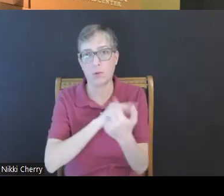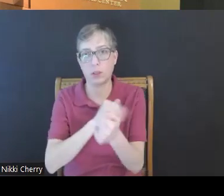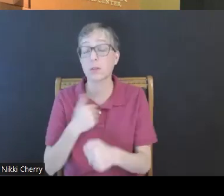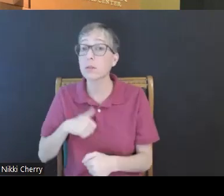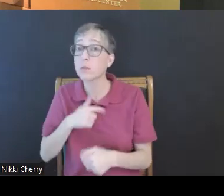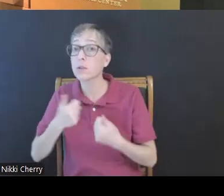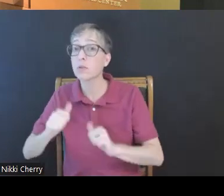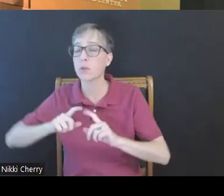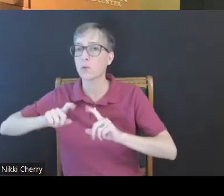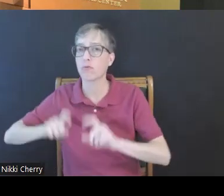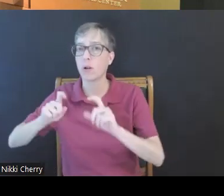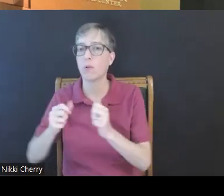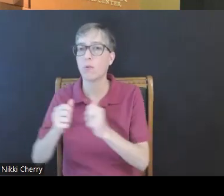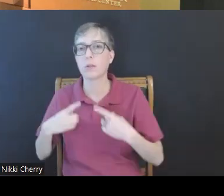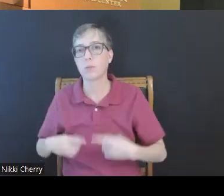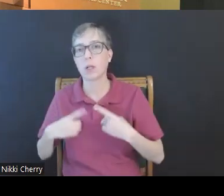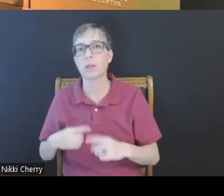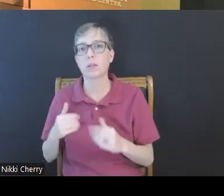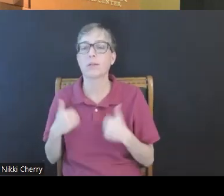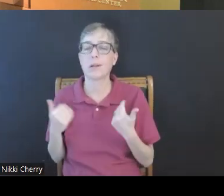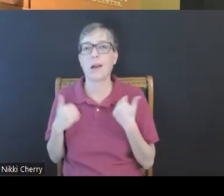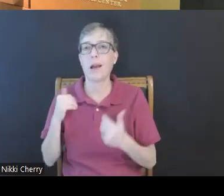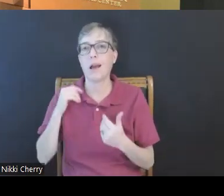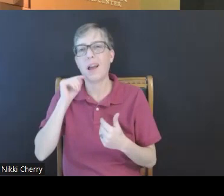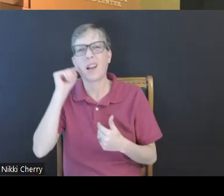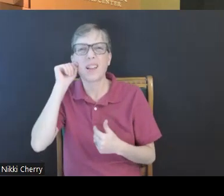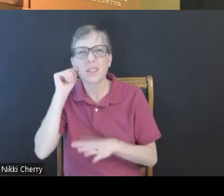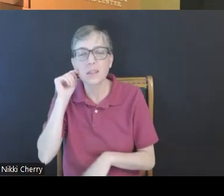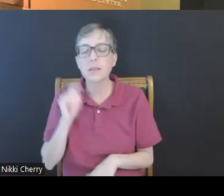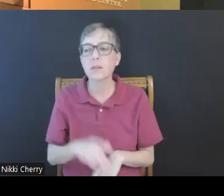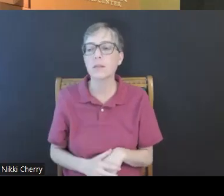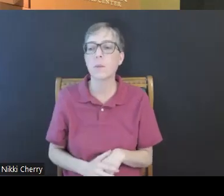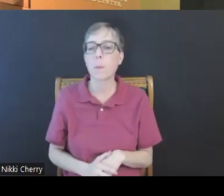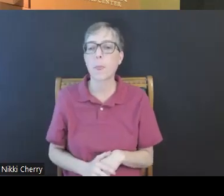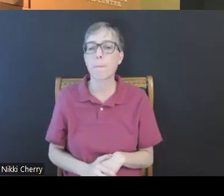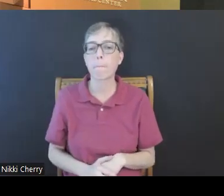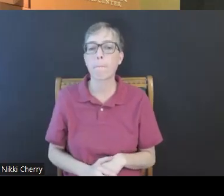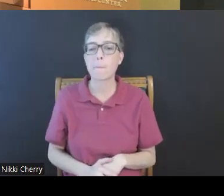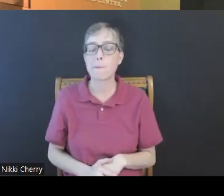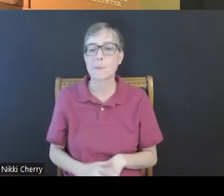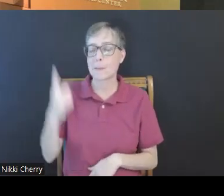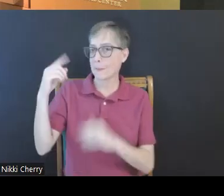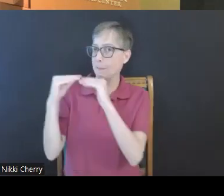Primary Care my colleague Laura Richardson who is an internist pediatrician did this trial and